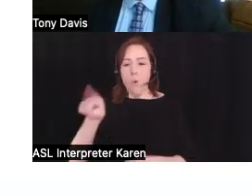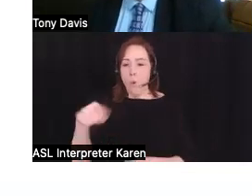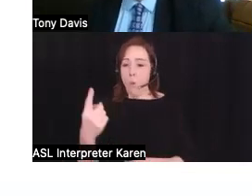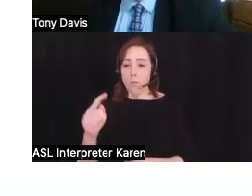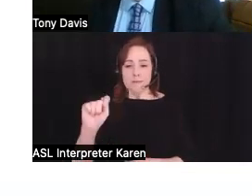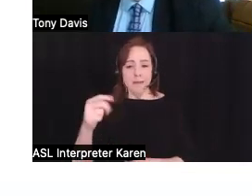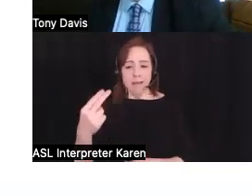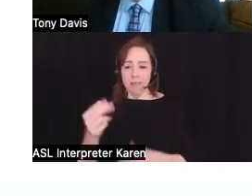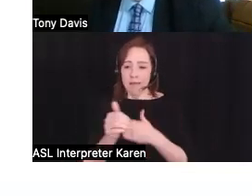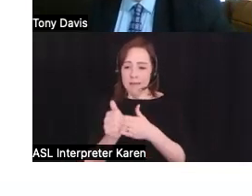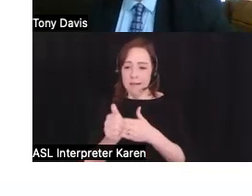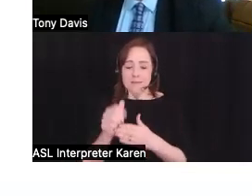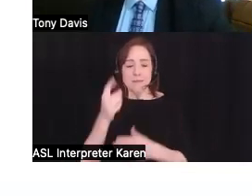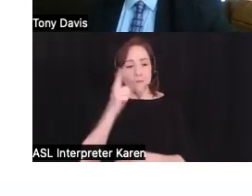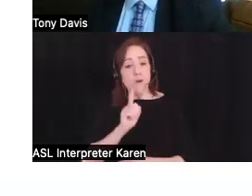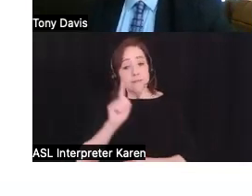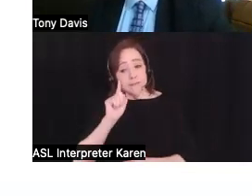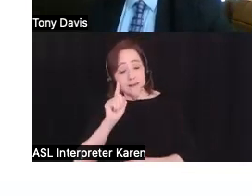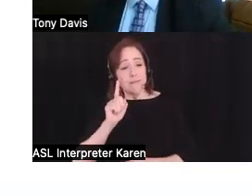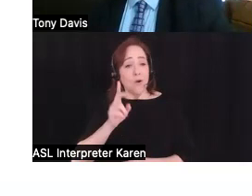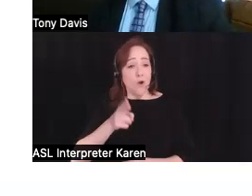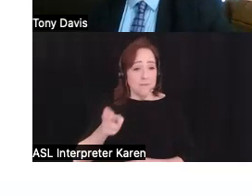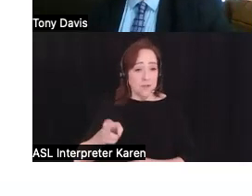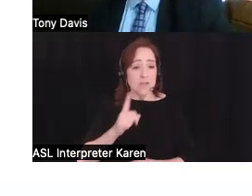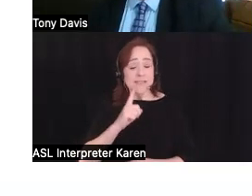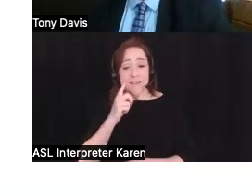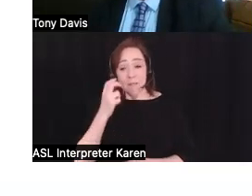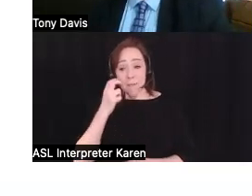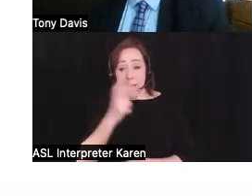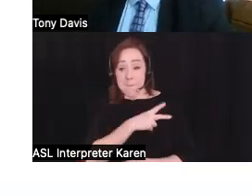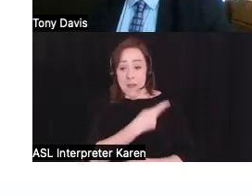deaf, hard of hearing, and deaf-blind patients and their providers that we know about. there's